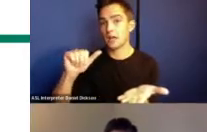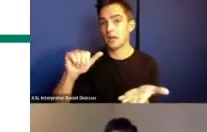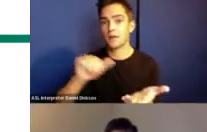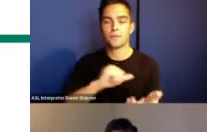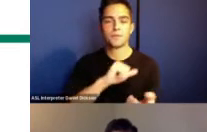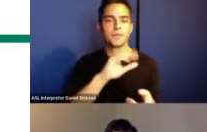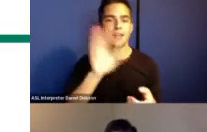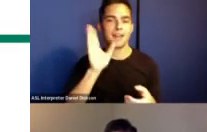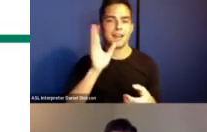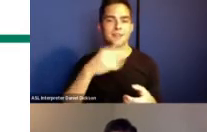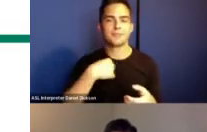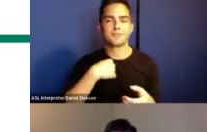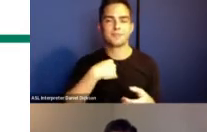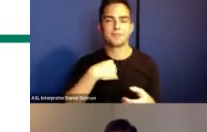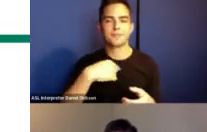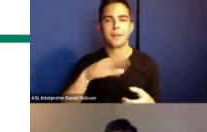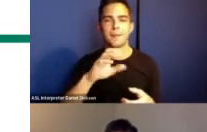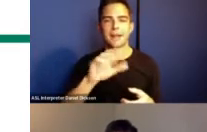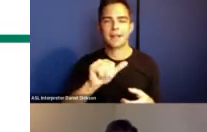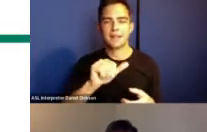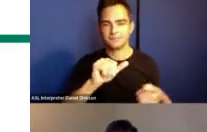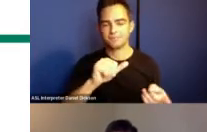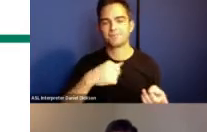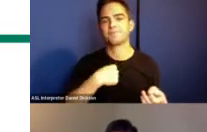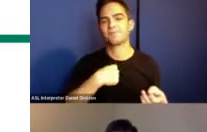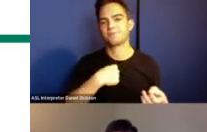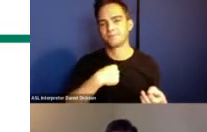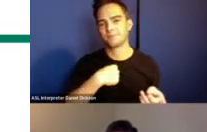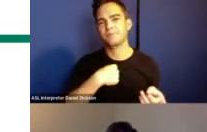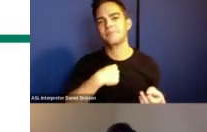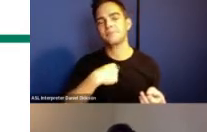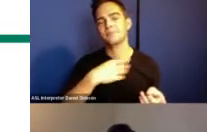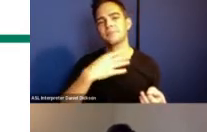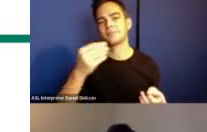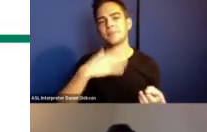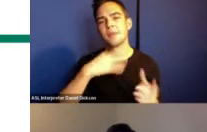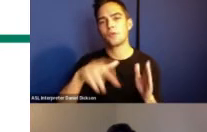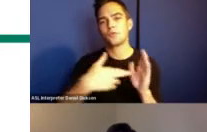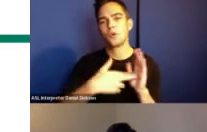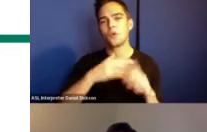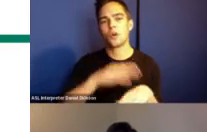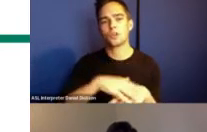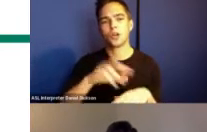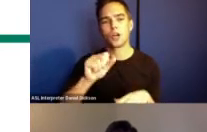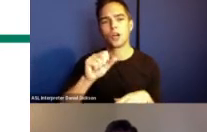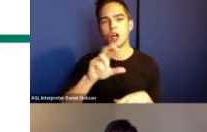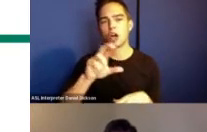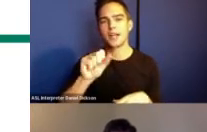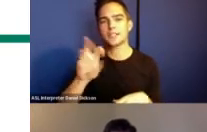Becca Sigafus: Hi, yes, this is Becca. And my role on the RSW is